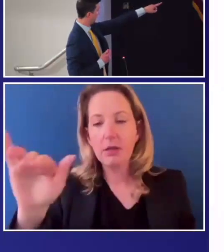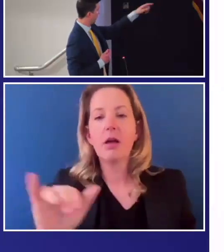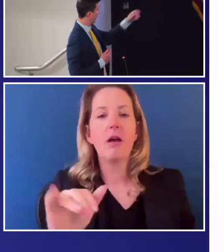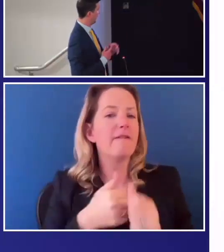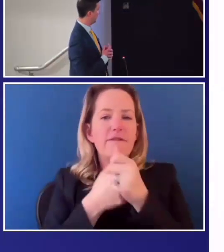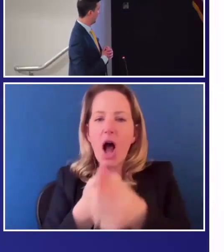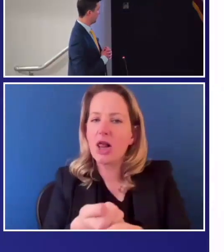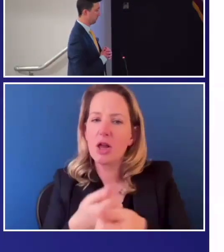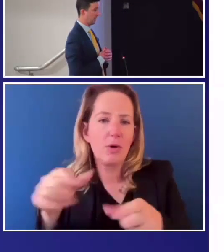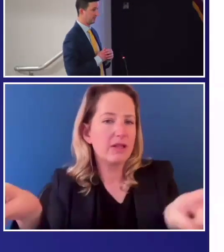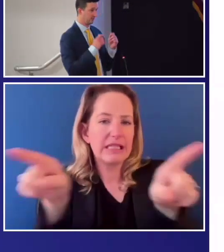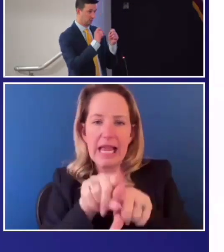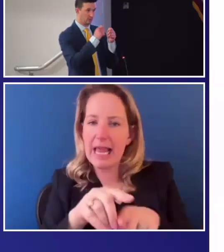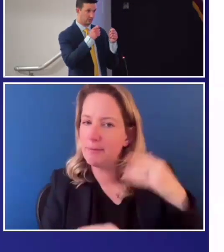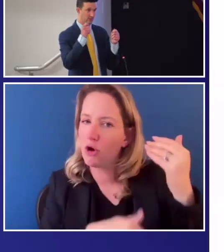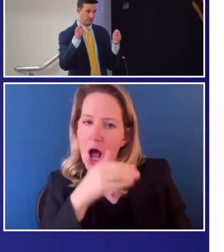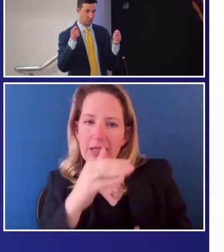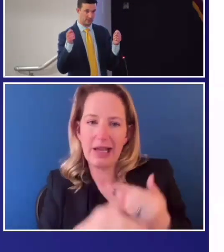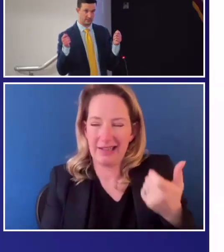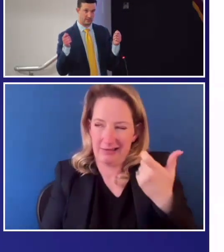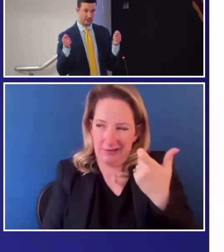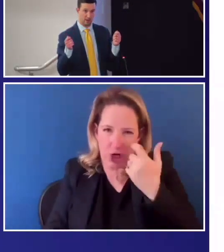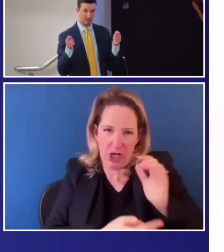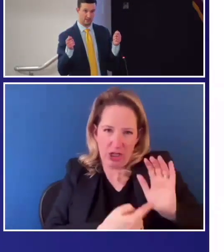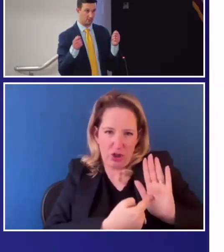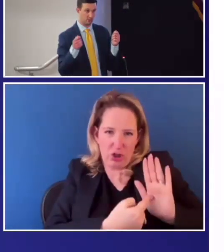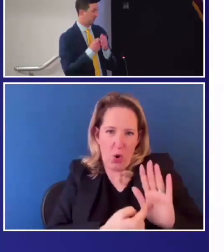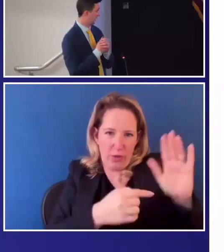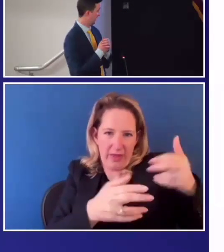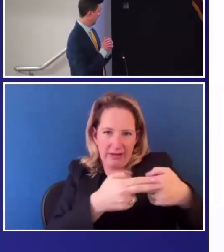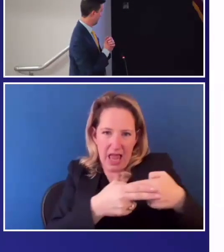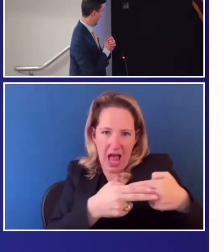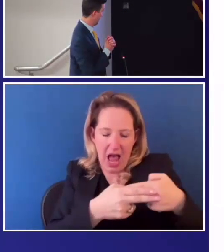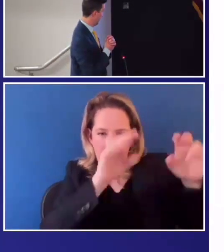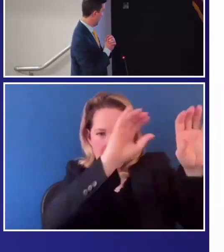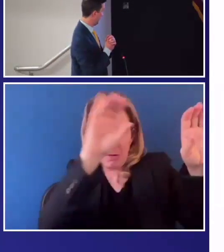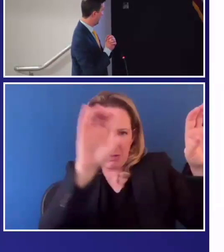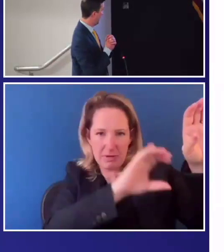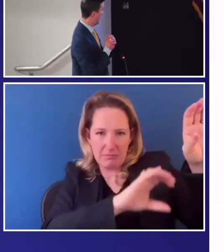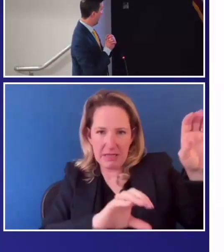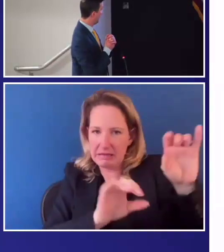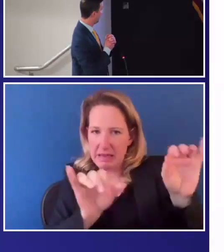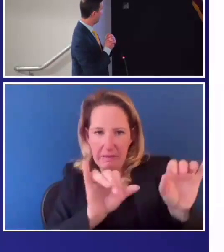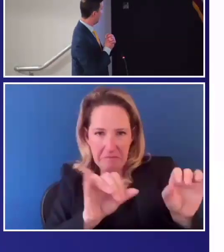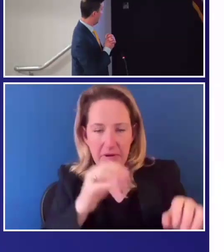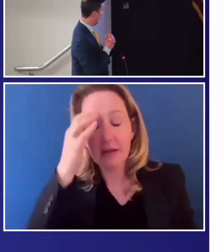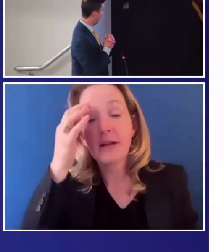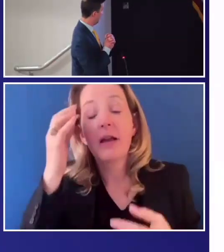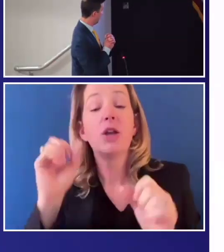cohort aggregation process. That was a 14-step process that was discussed on the prior slide. And you see that if --